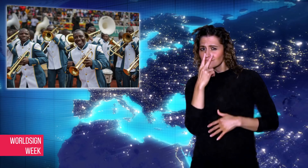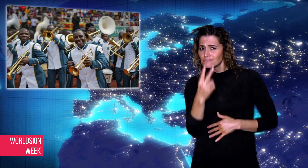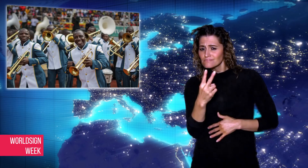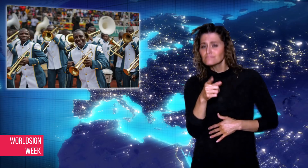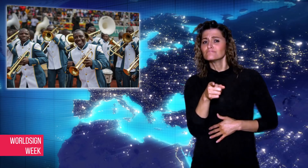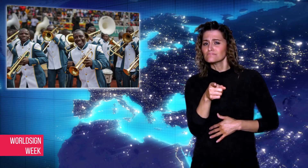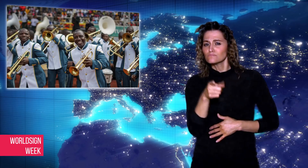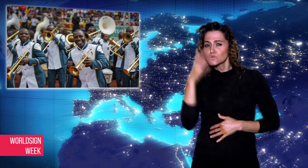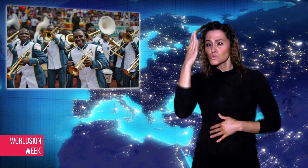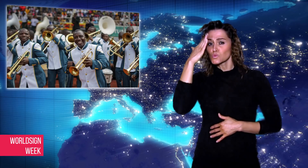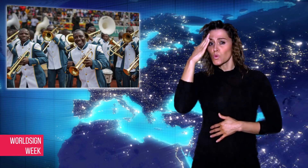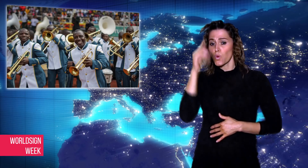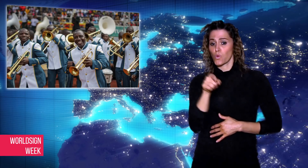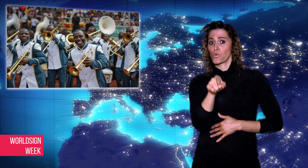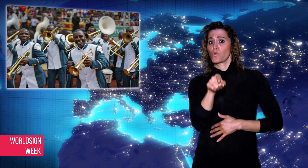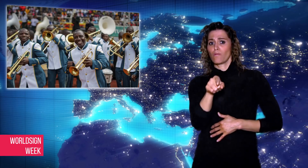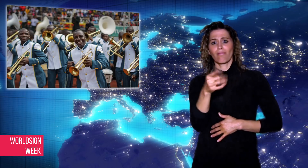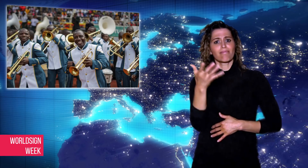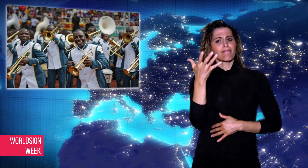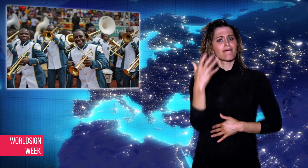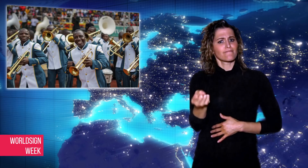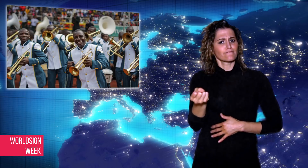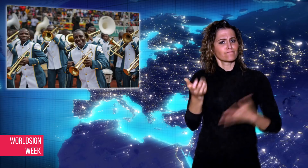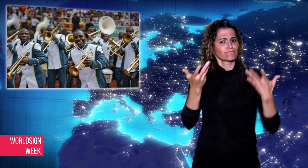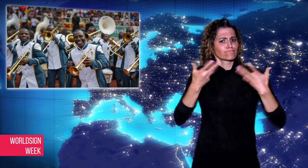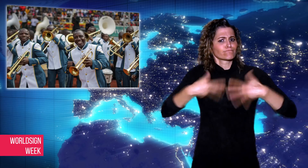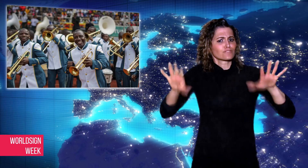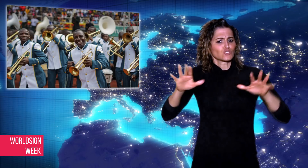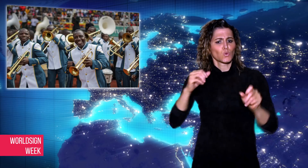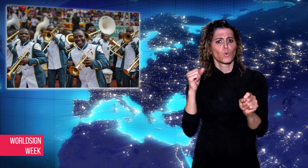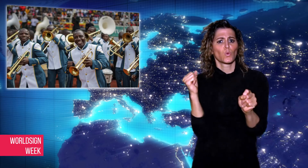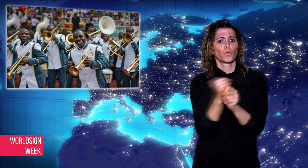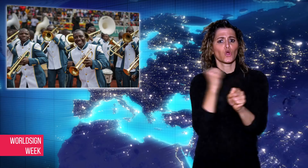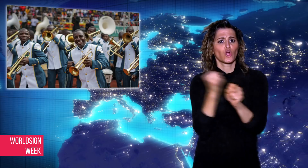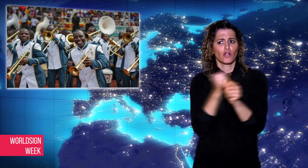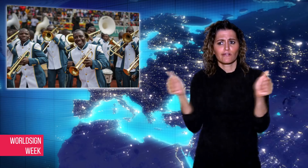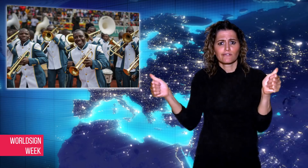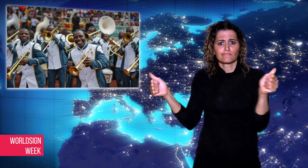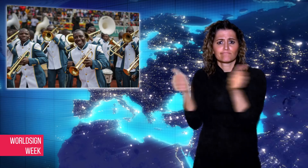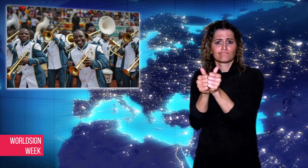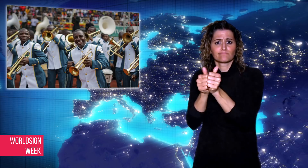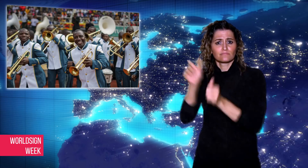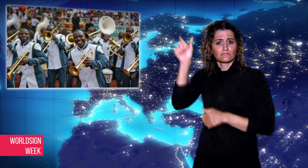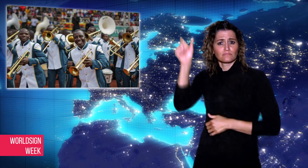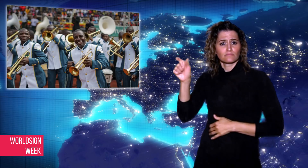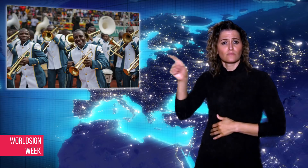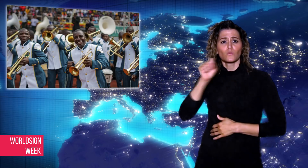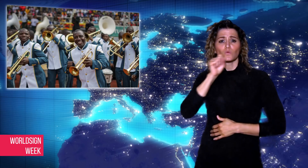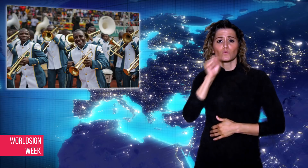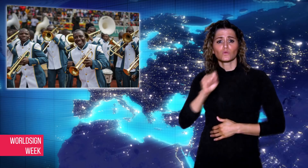worked closely with Mugabe and led